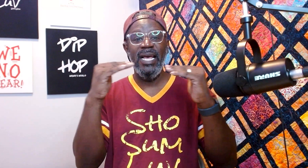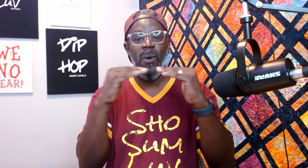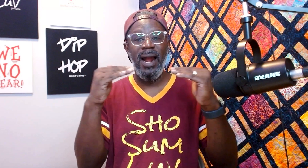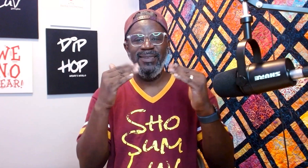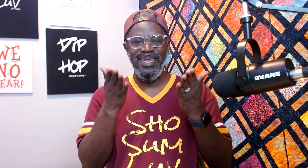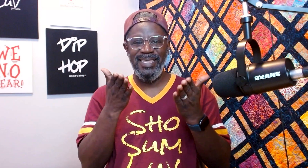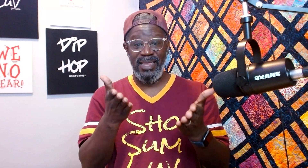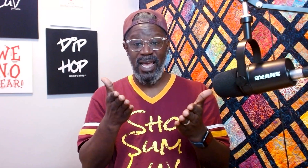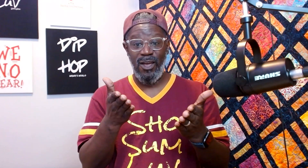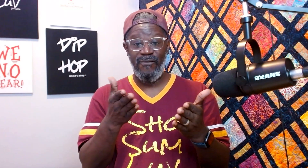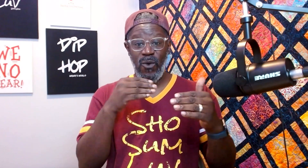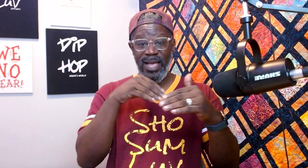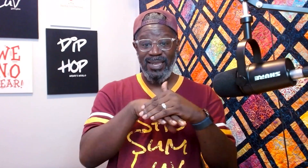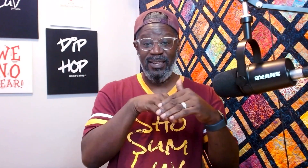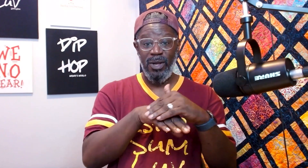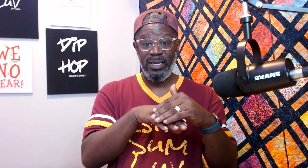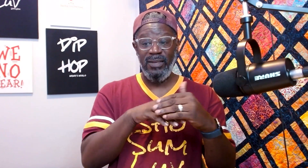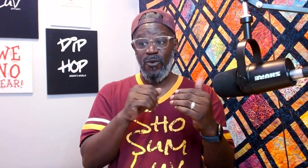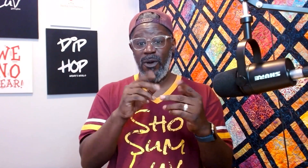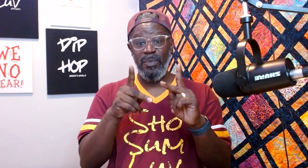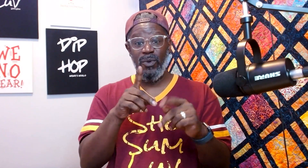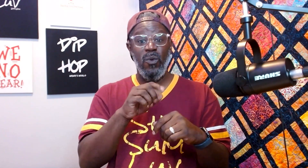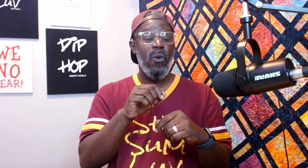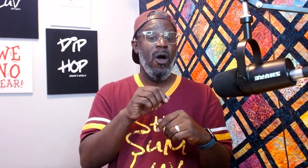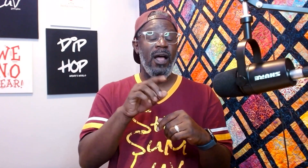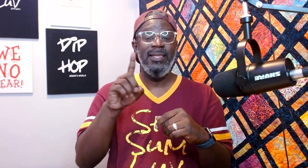equality is there for accessibility for people who are